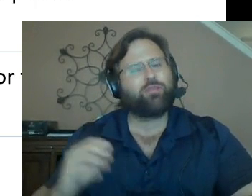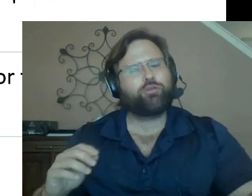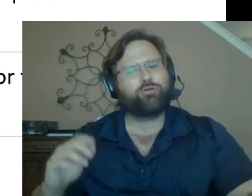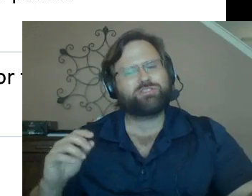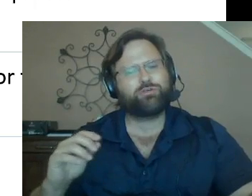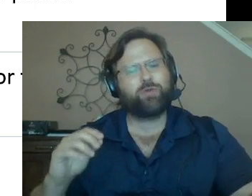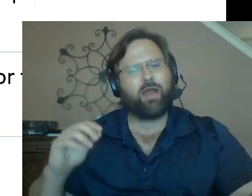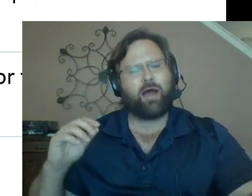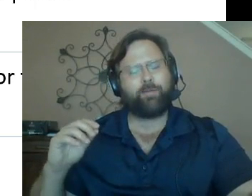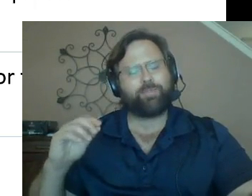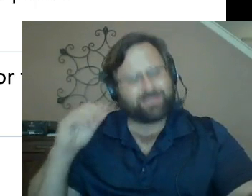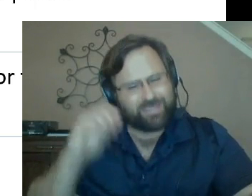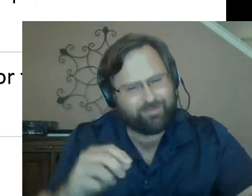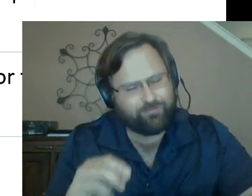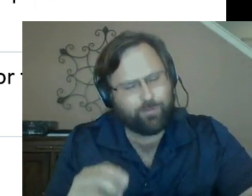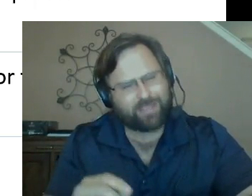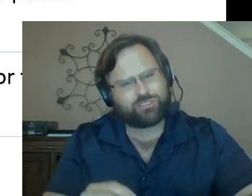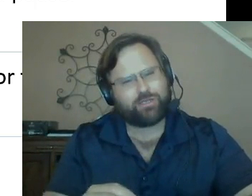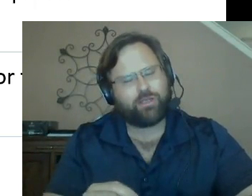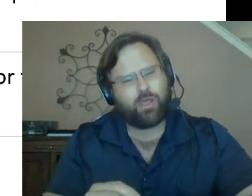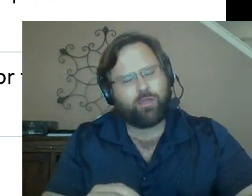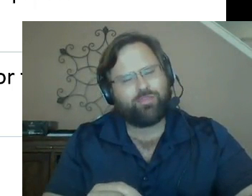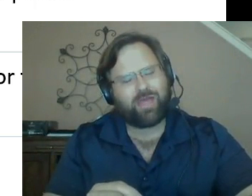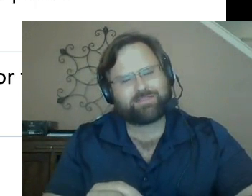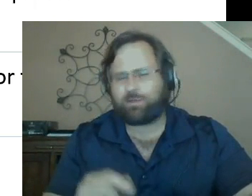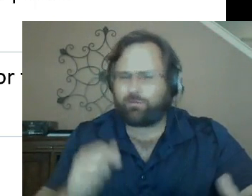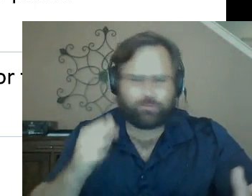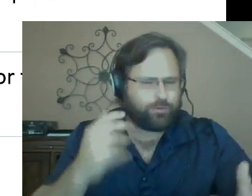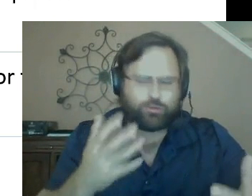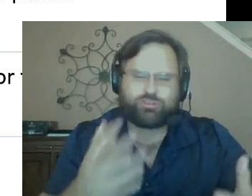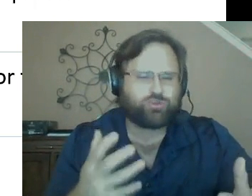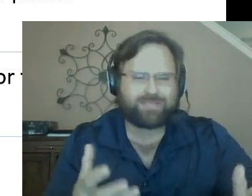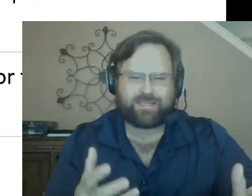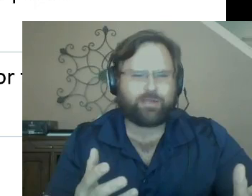they're used to to give information that you're stressing that you're